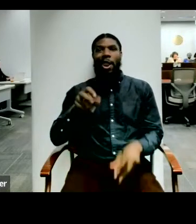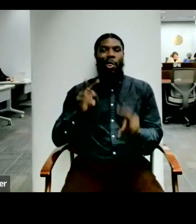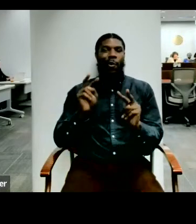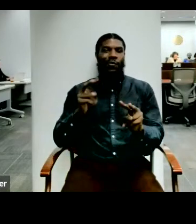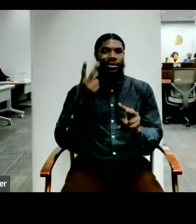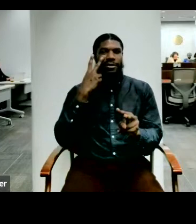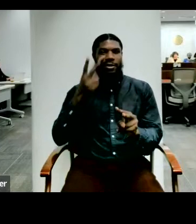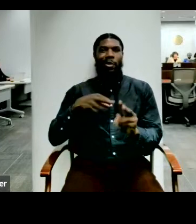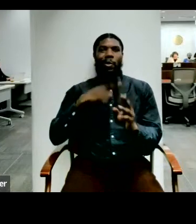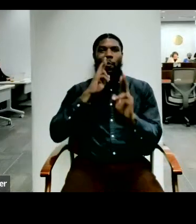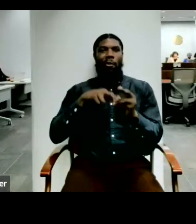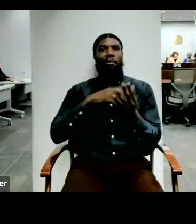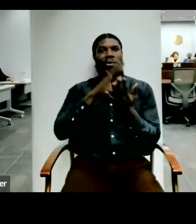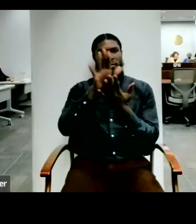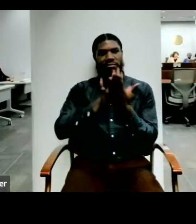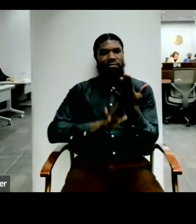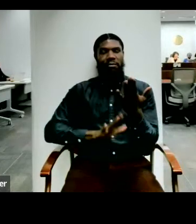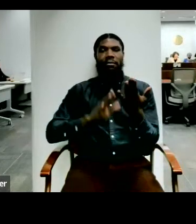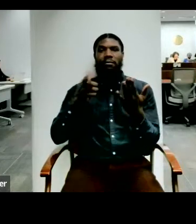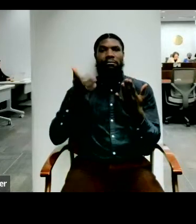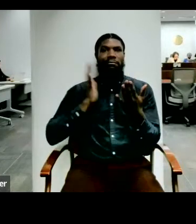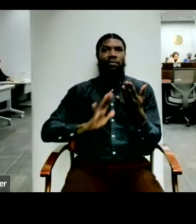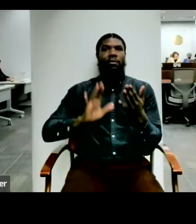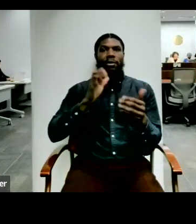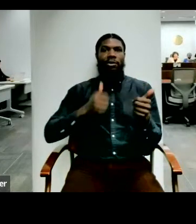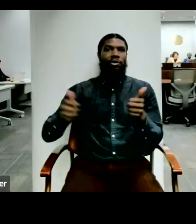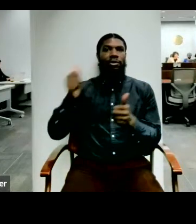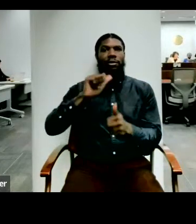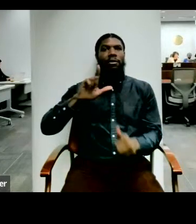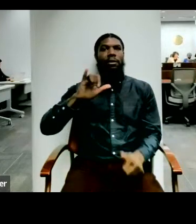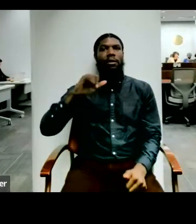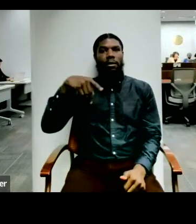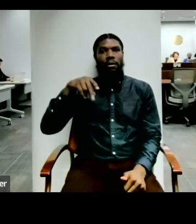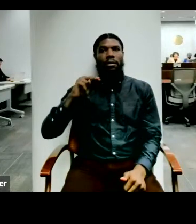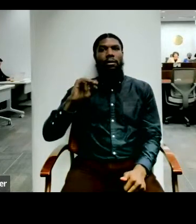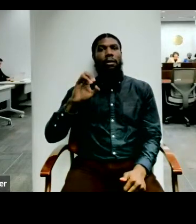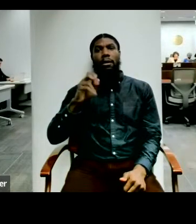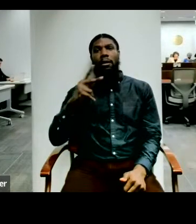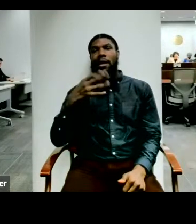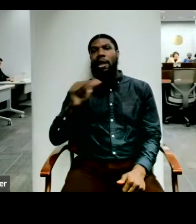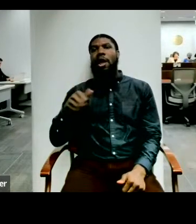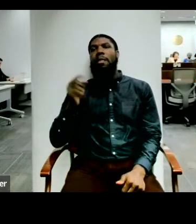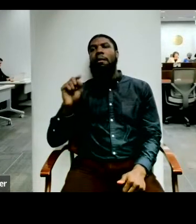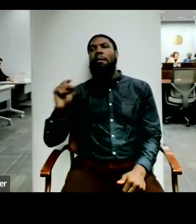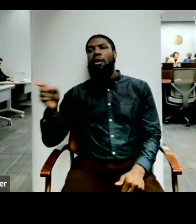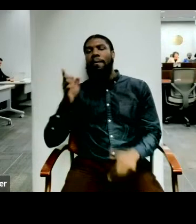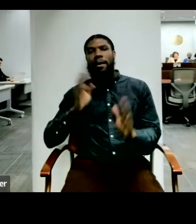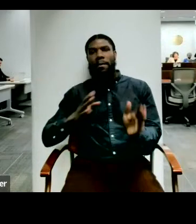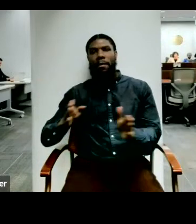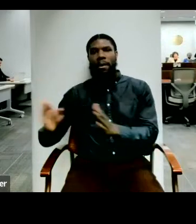the report that former Chair Lipnic and others are preparing, will be very useful.